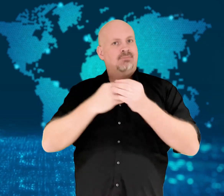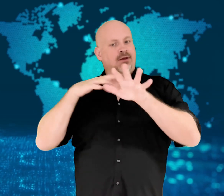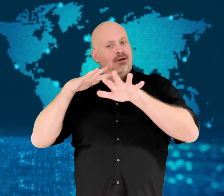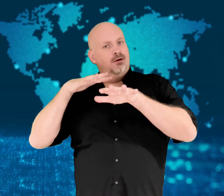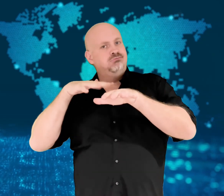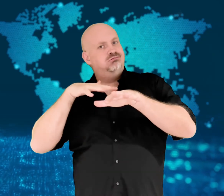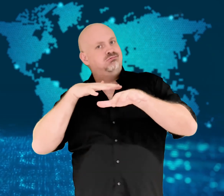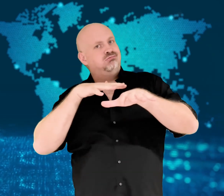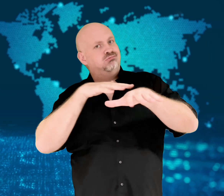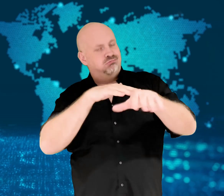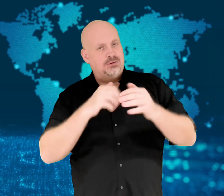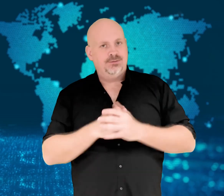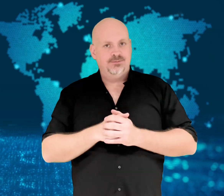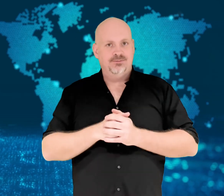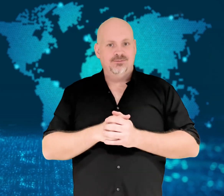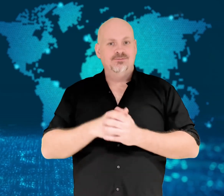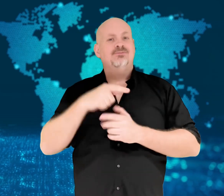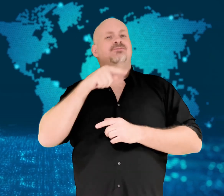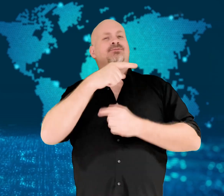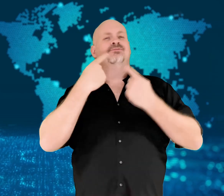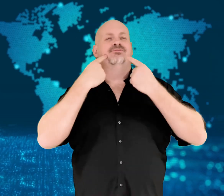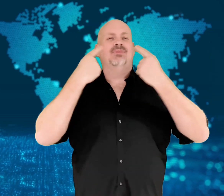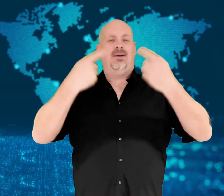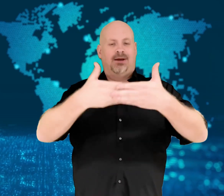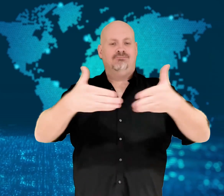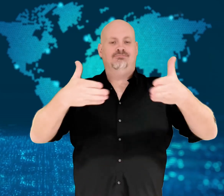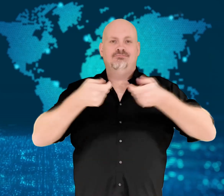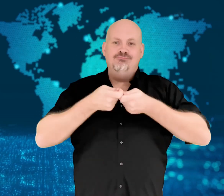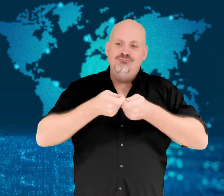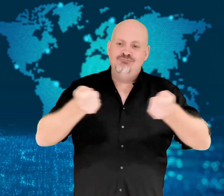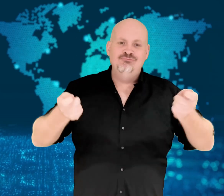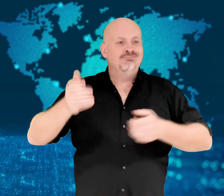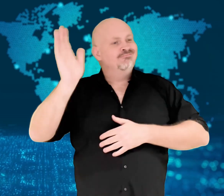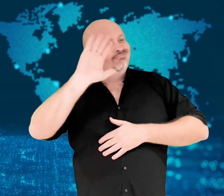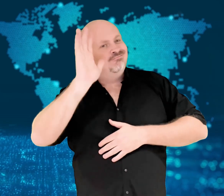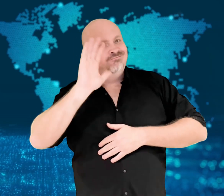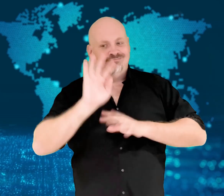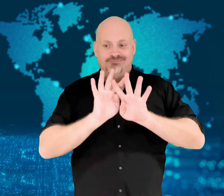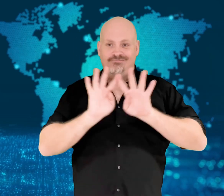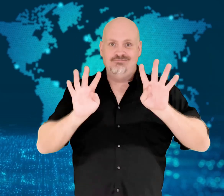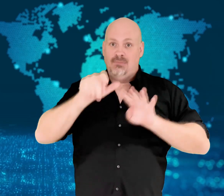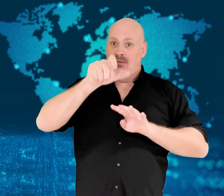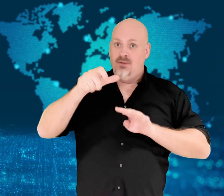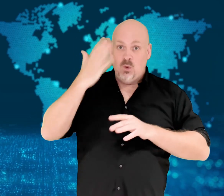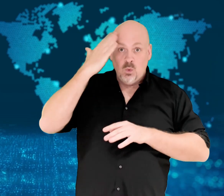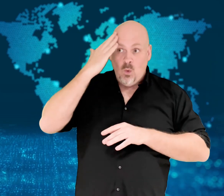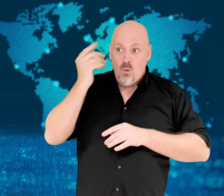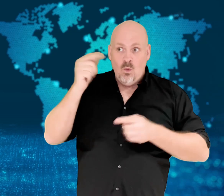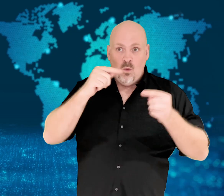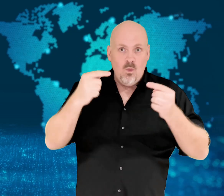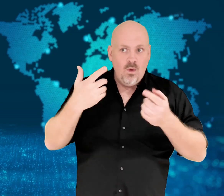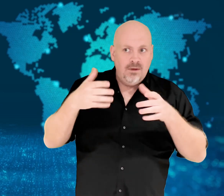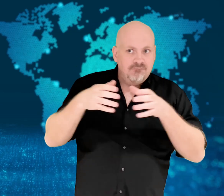The King will be joined by other members of the royal family.